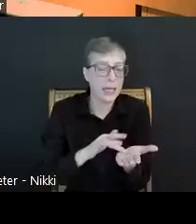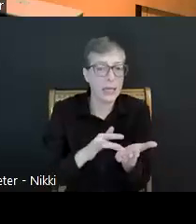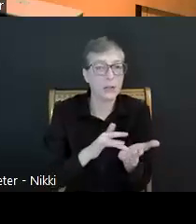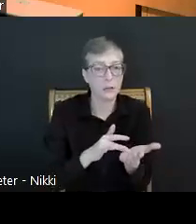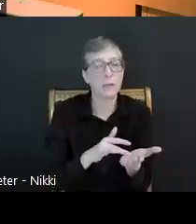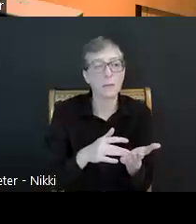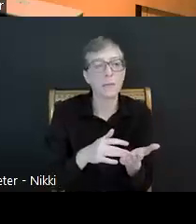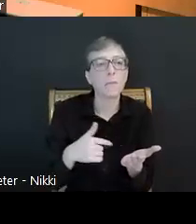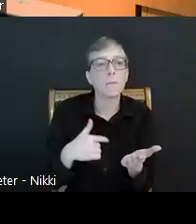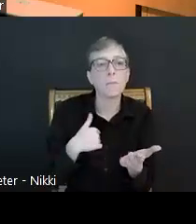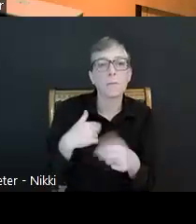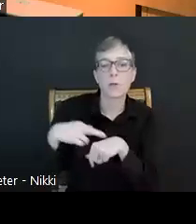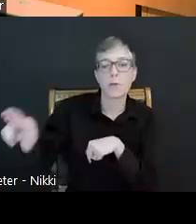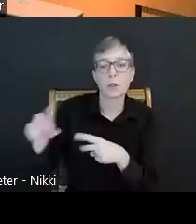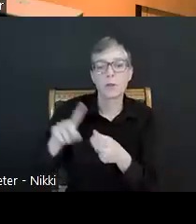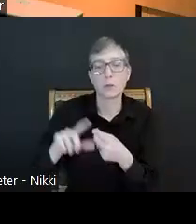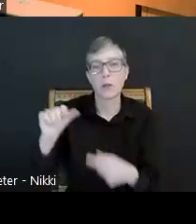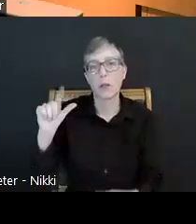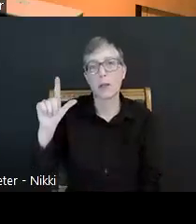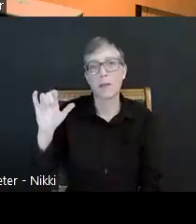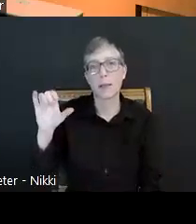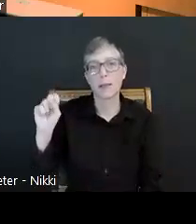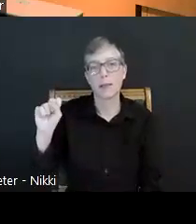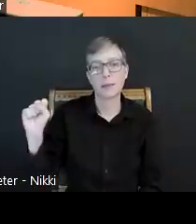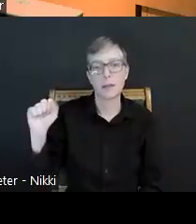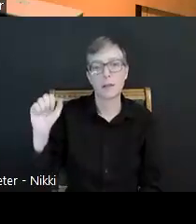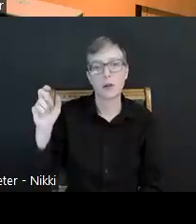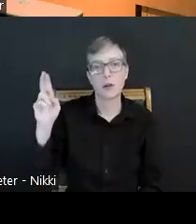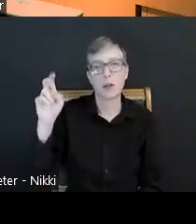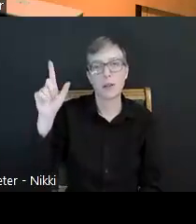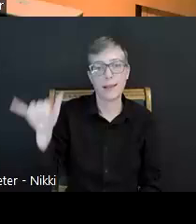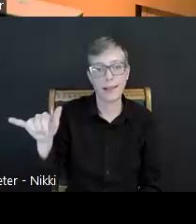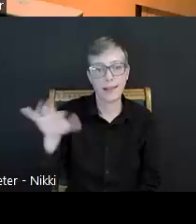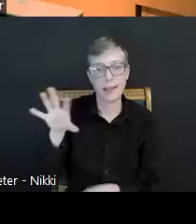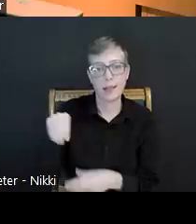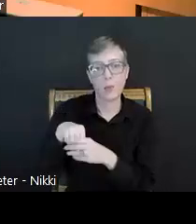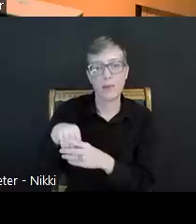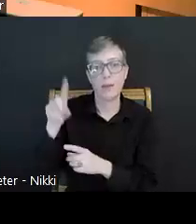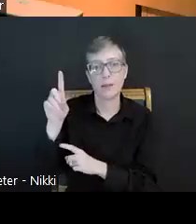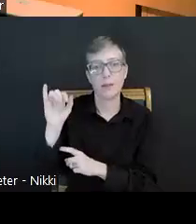Alisa Curley within the division of collaborative care and wellness who um could do med management